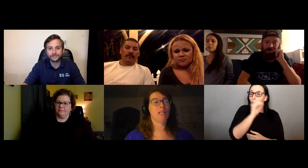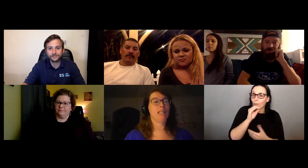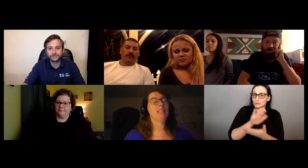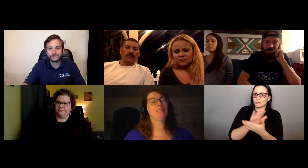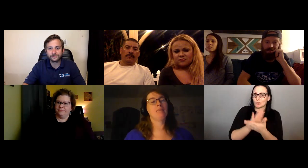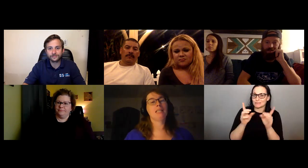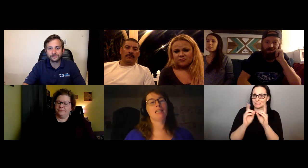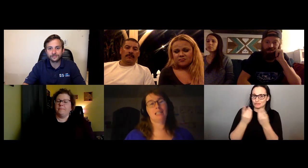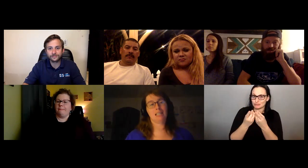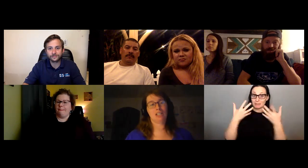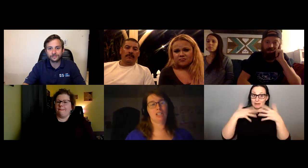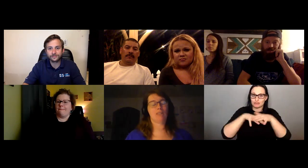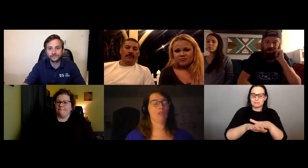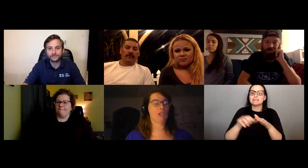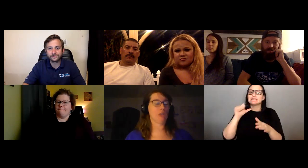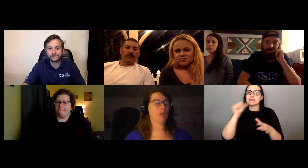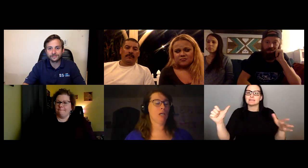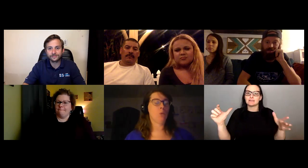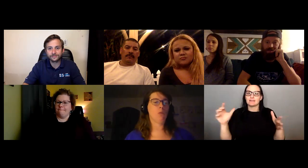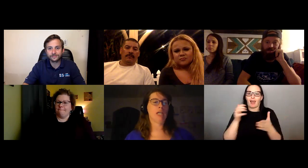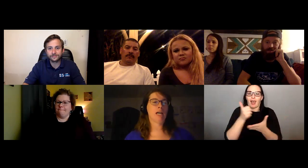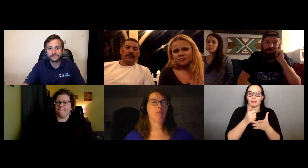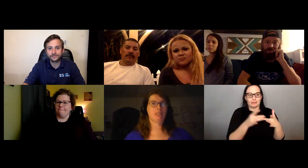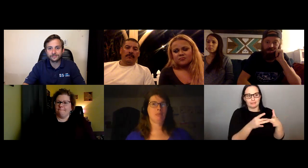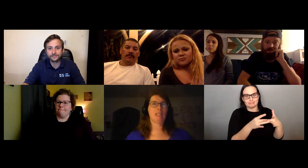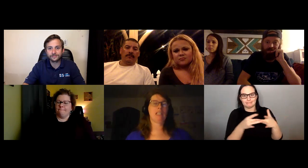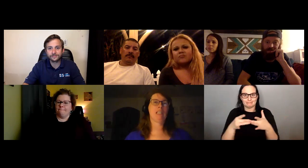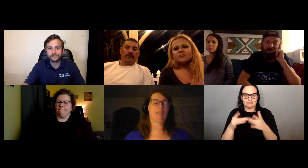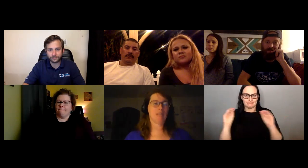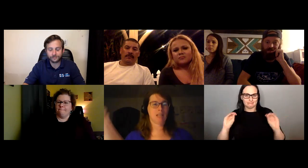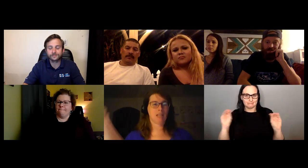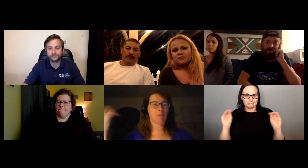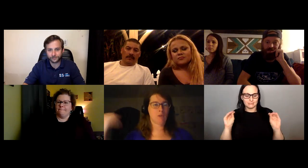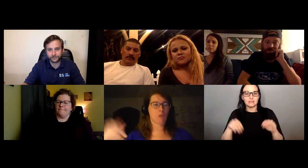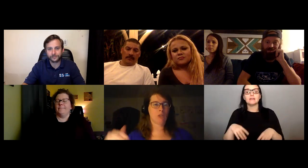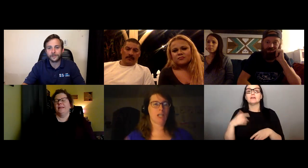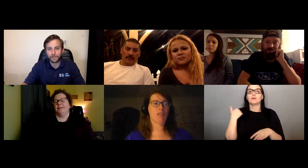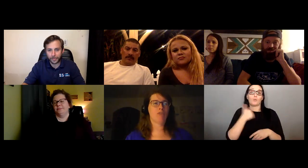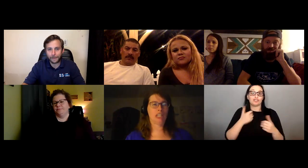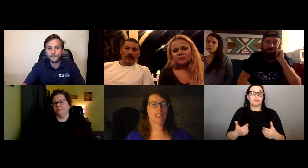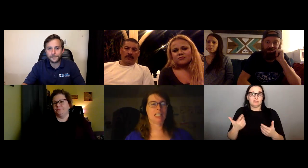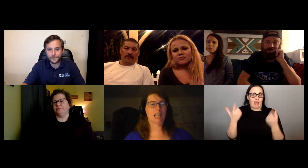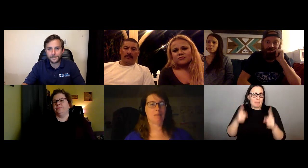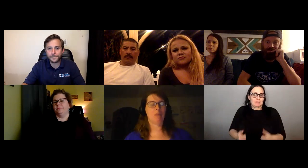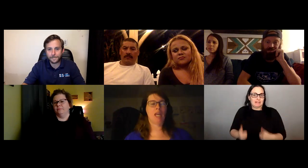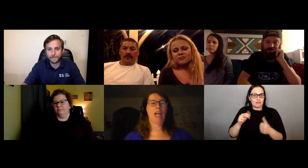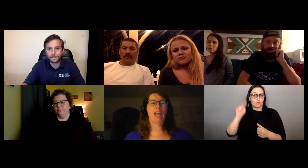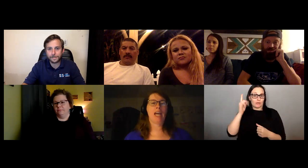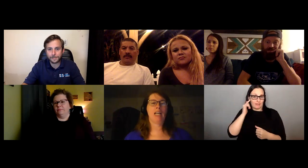doesn't make that connection for you we happen to be living up